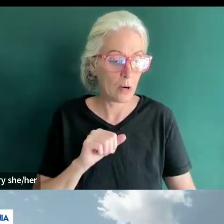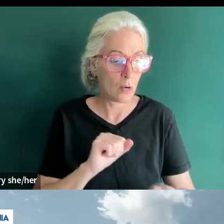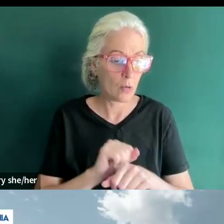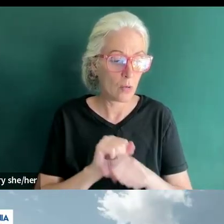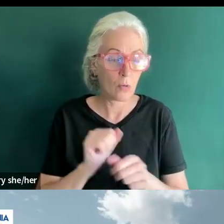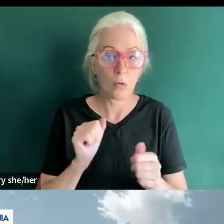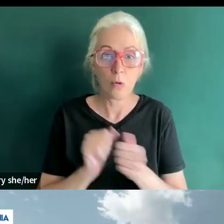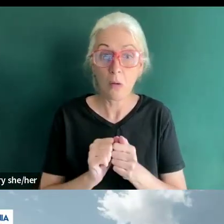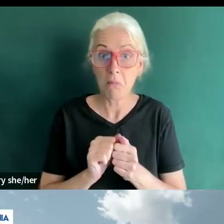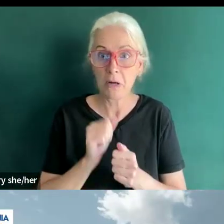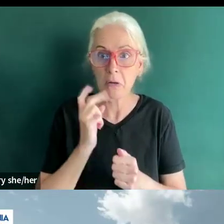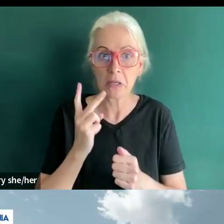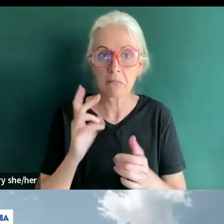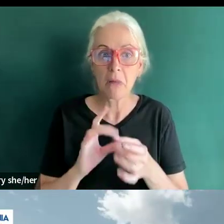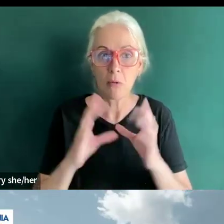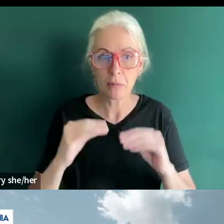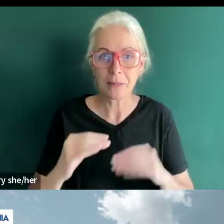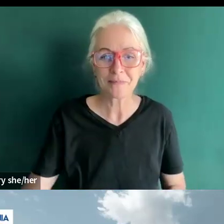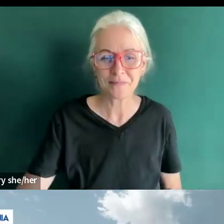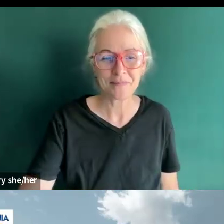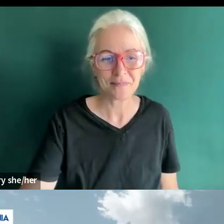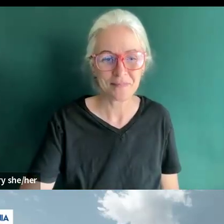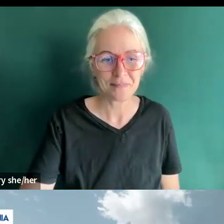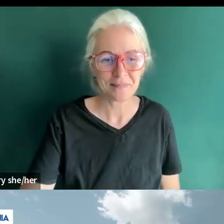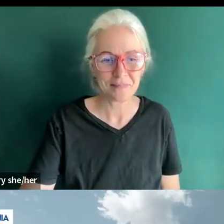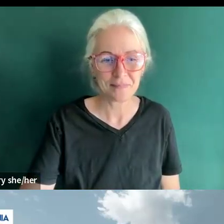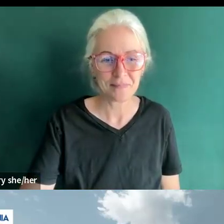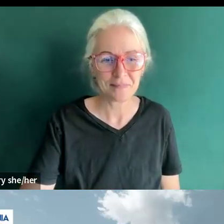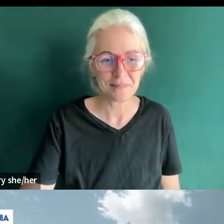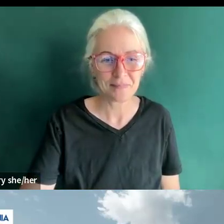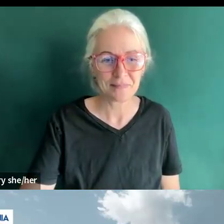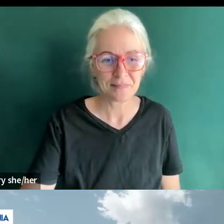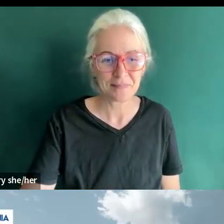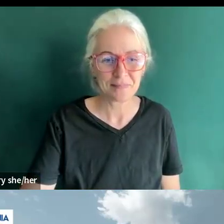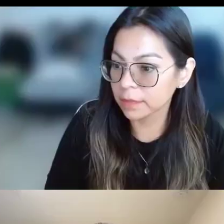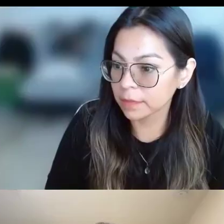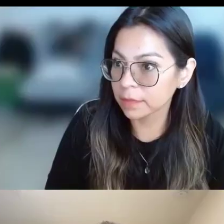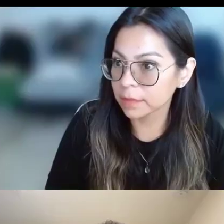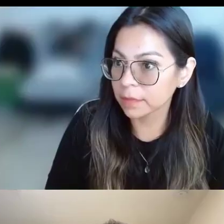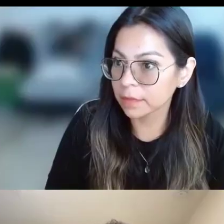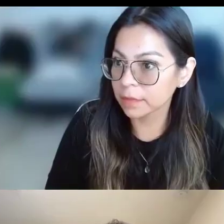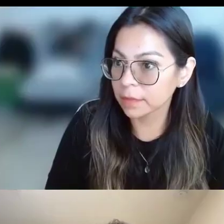Affordable Connectivity Program, and so, I know folks are excited about the Lifeline